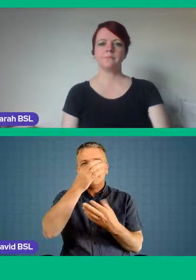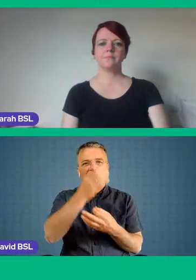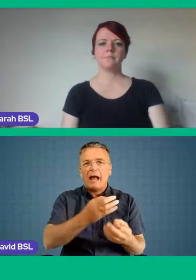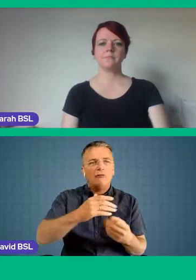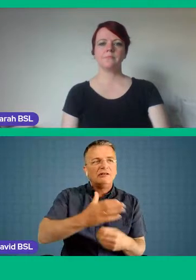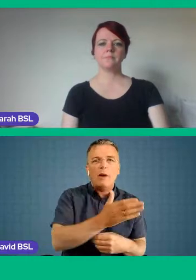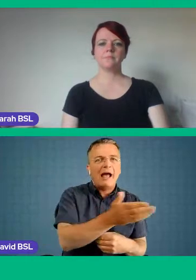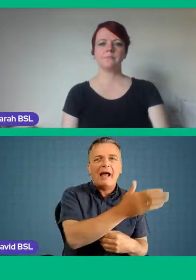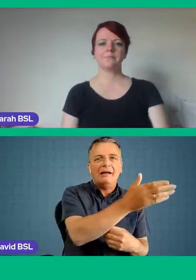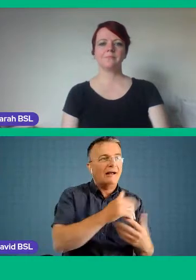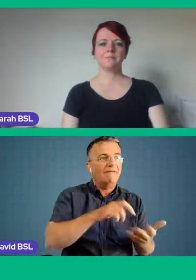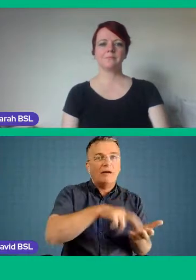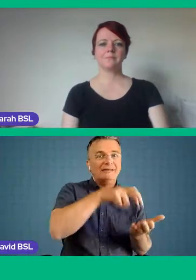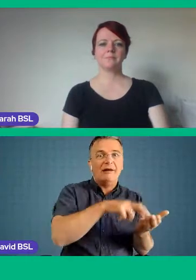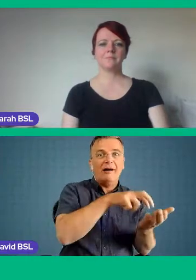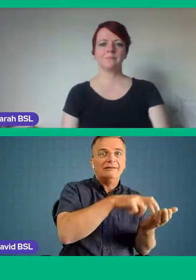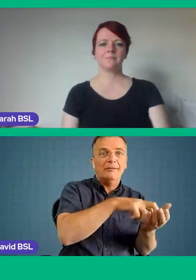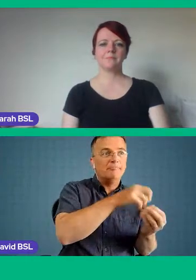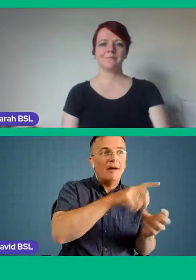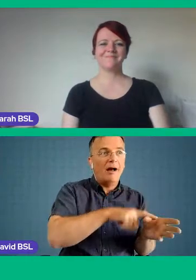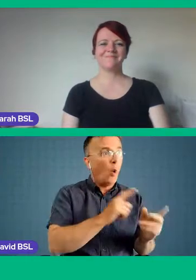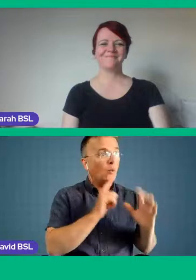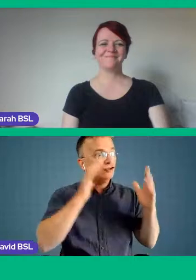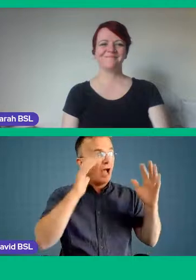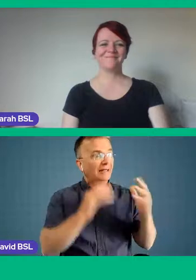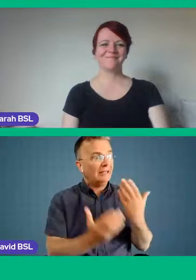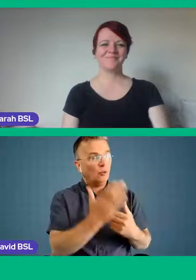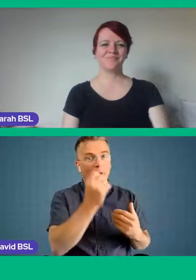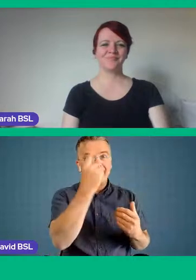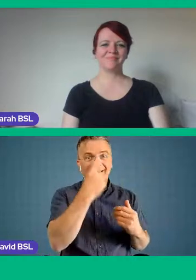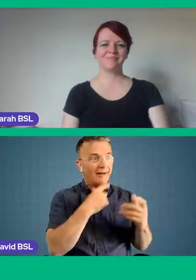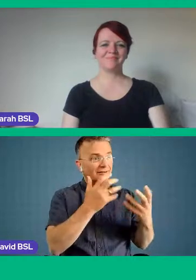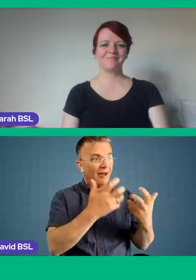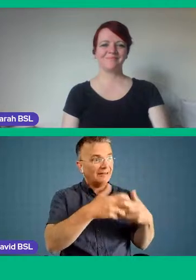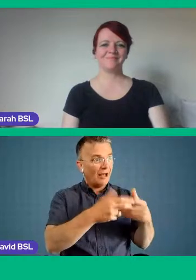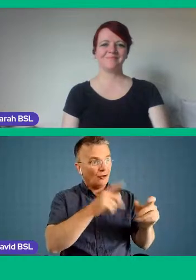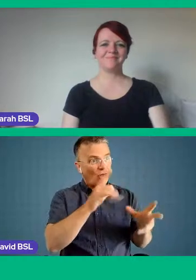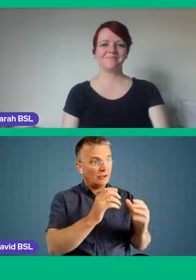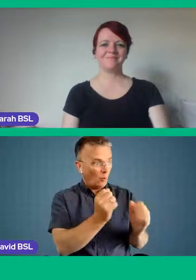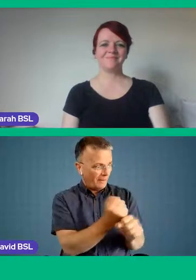technologists and related to performance, it is easy to get carried away, and to get